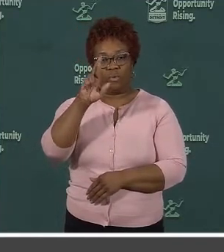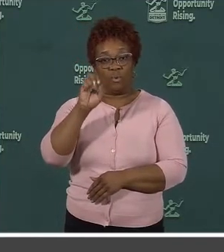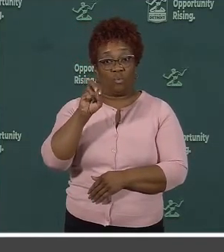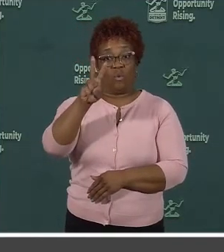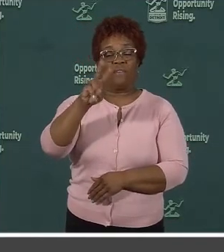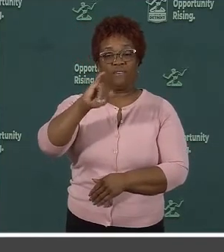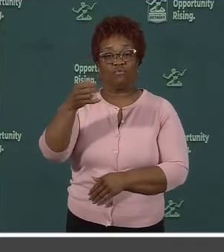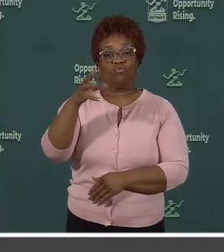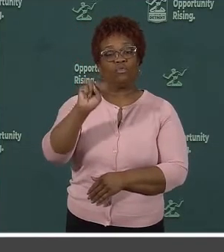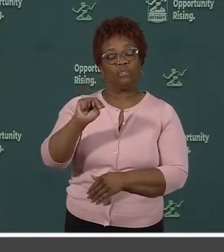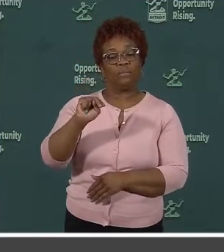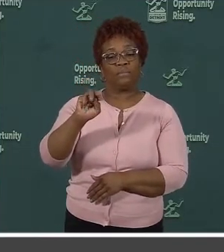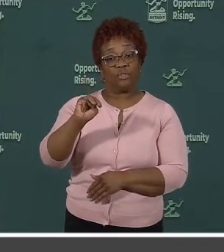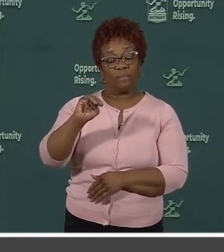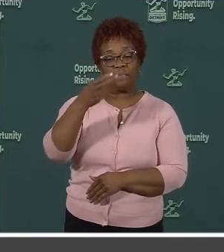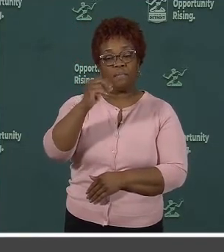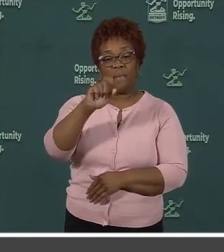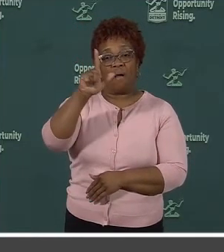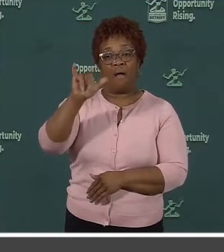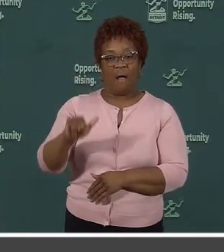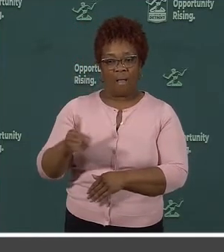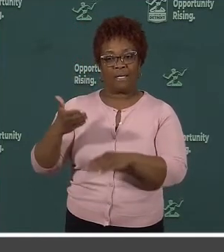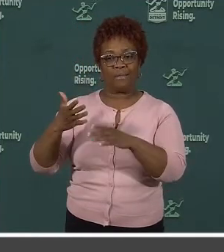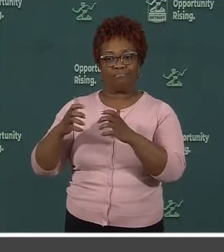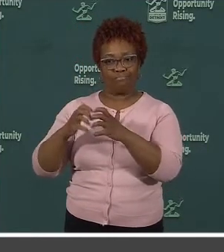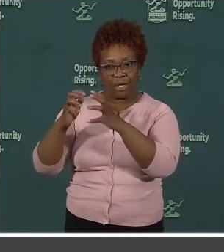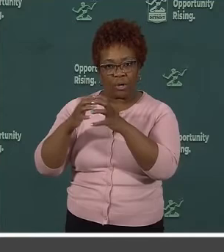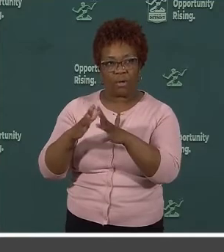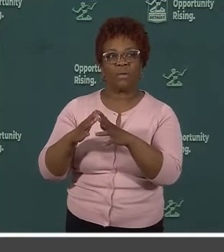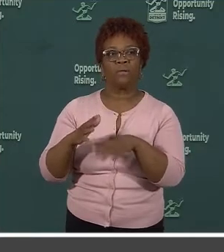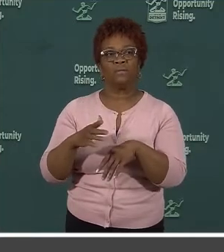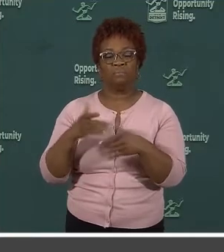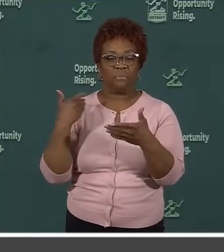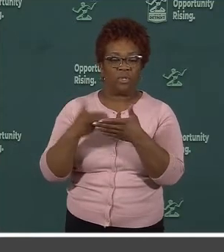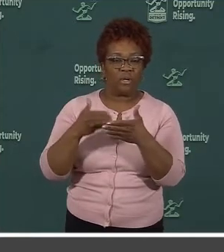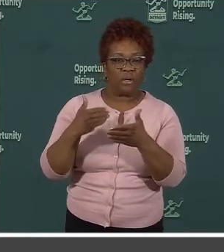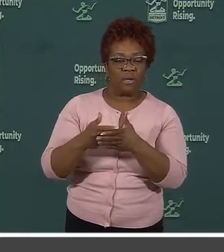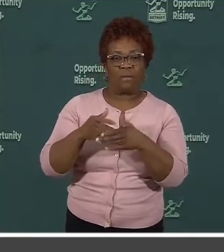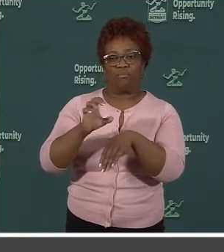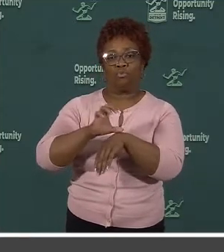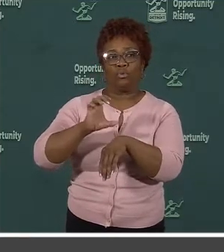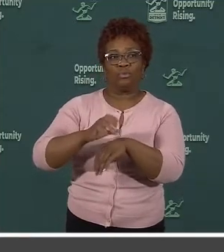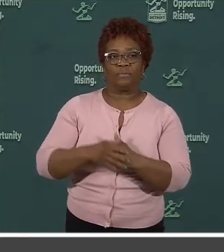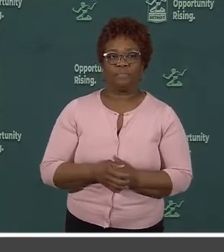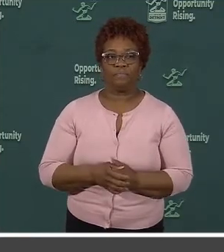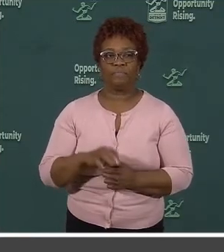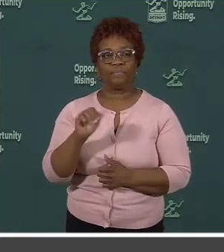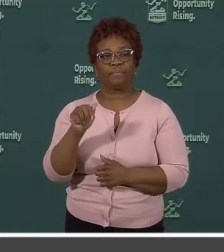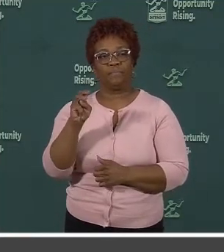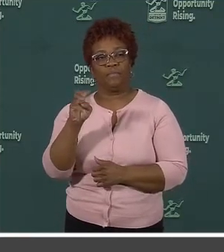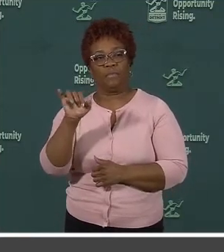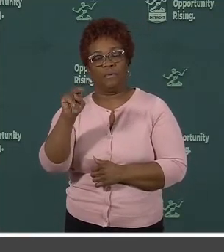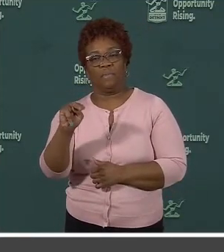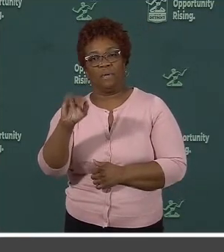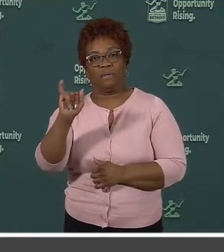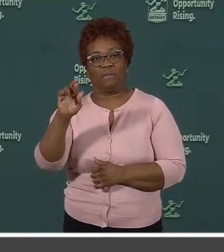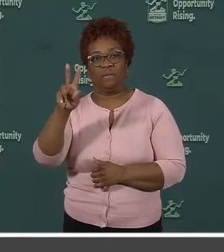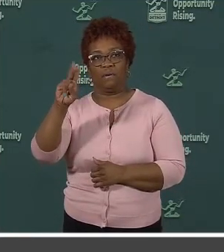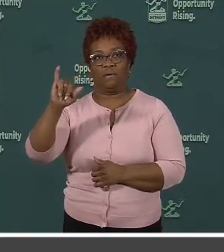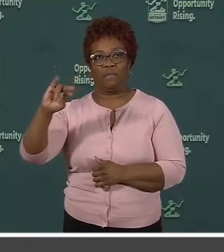FROM THE HISTORIC LITTLE ROCK BAPTIST CHURCH I MEAN IRVING IS GOING TO START CONSTRUCTION THIS FALL ON A TWO HUNDRED AND TWENTY FIVE UNIT APARTMENT